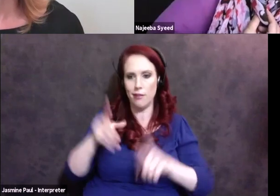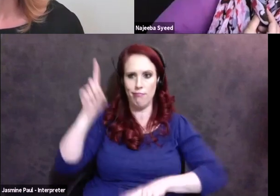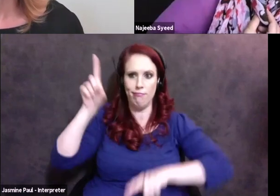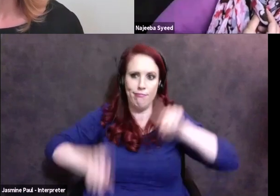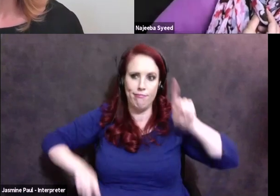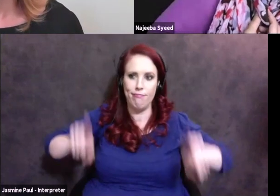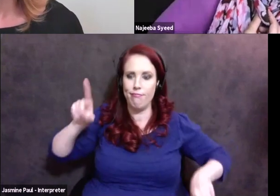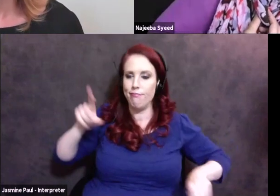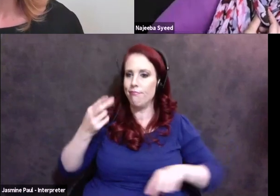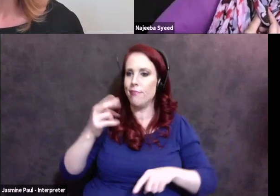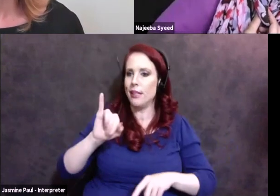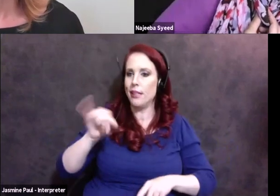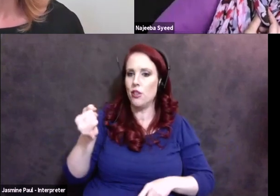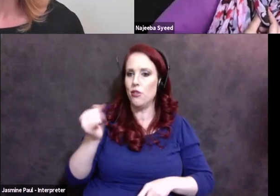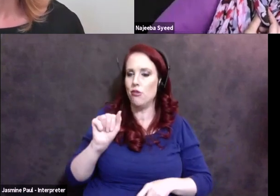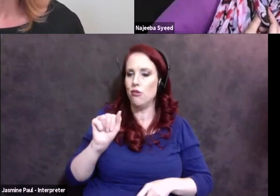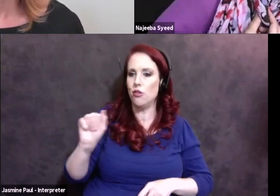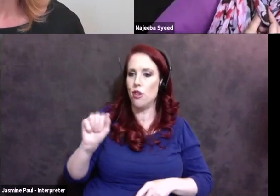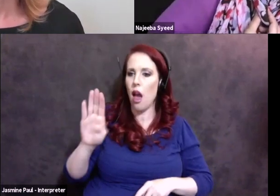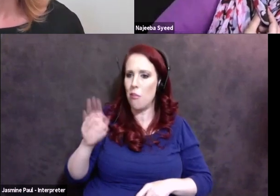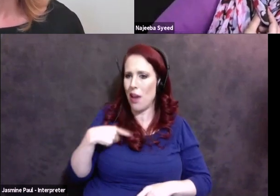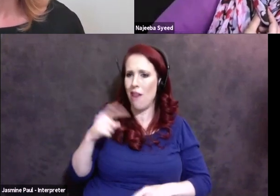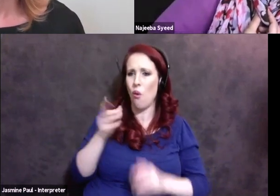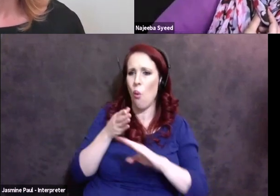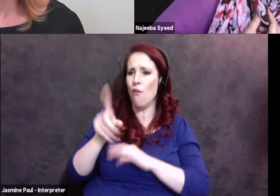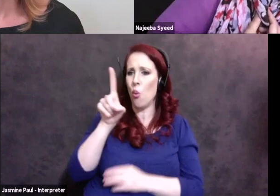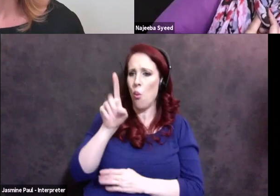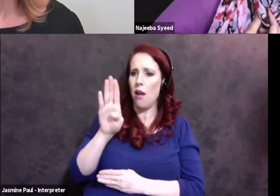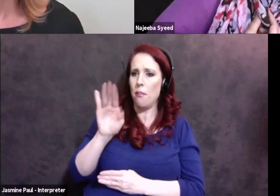Imagine the world has more than a billion Muslims and in the United States we have 6